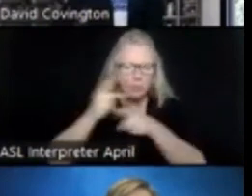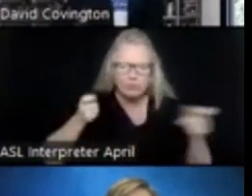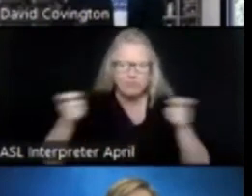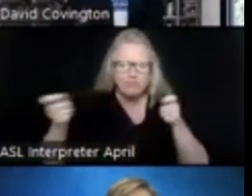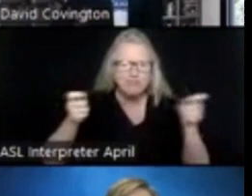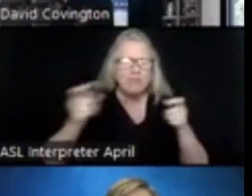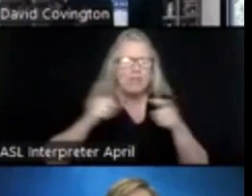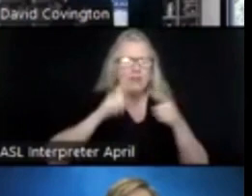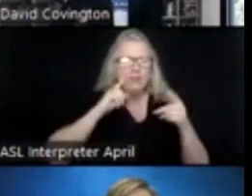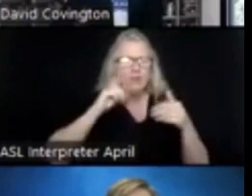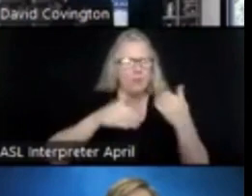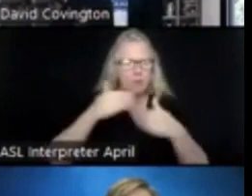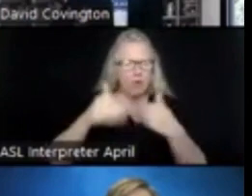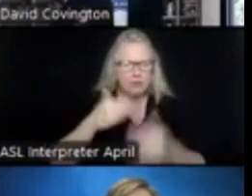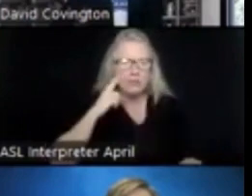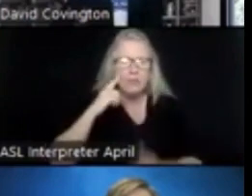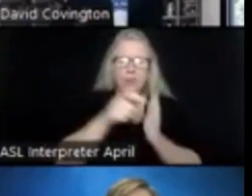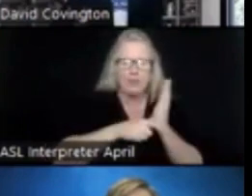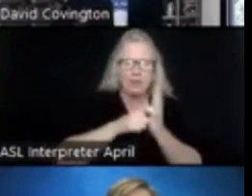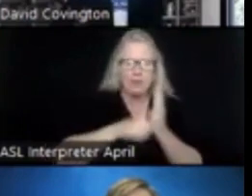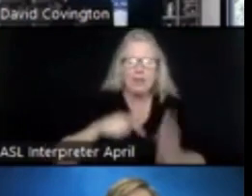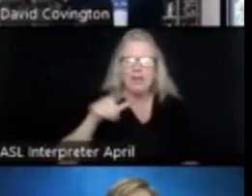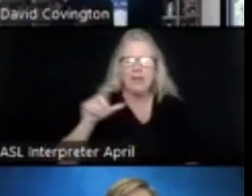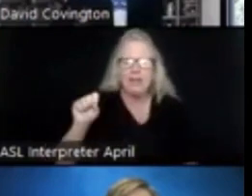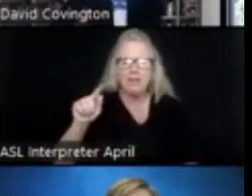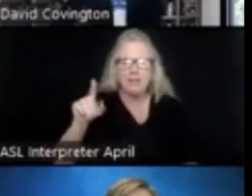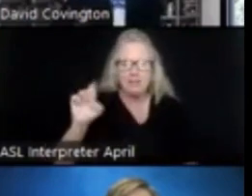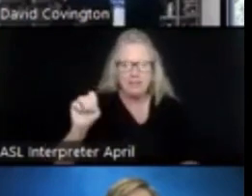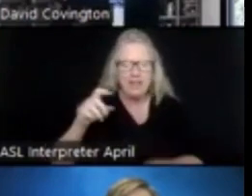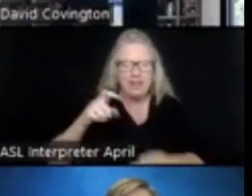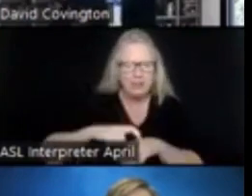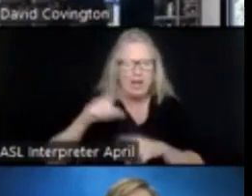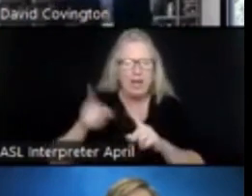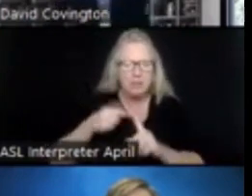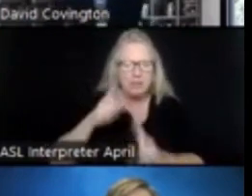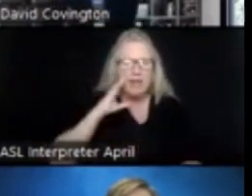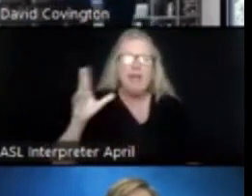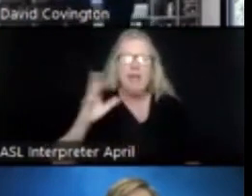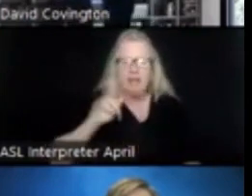THIS ARTICLE IN THE SEATTLE MENTAL HEALTH FACILITIES.